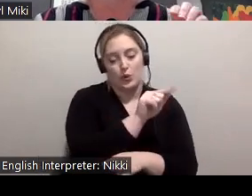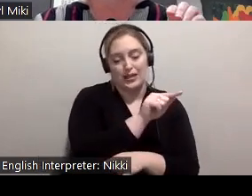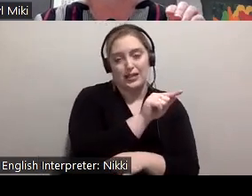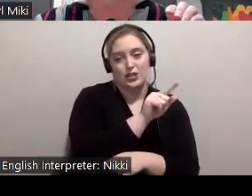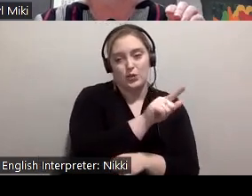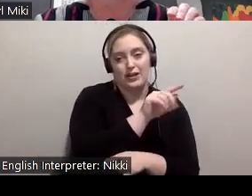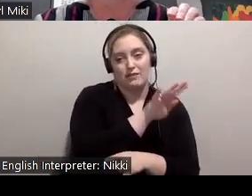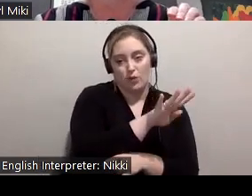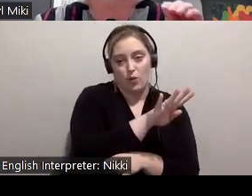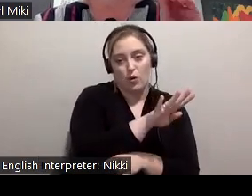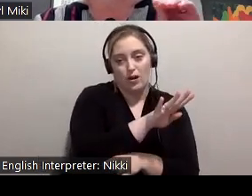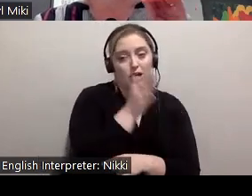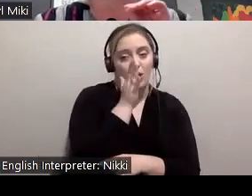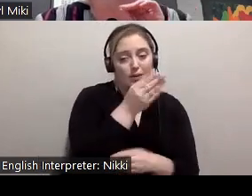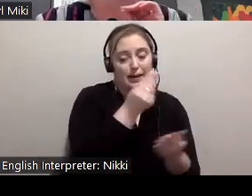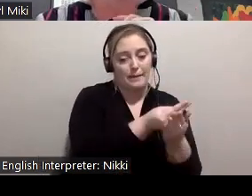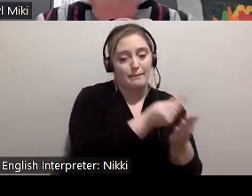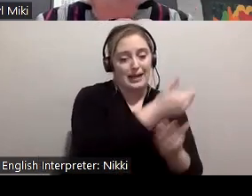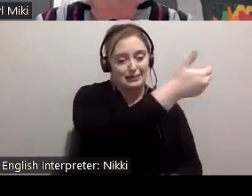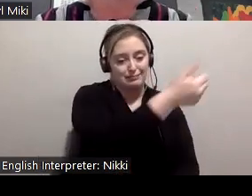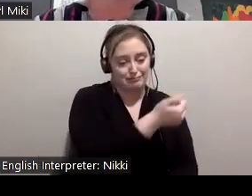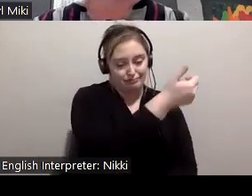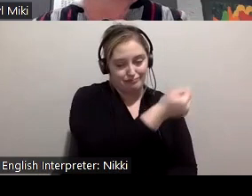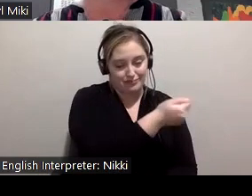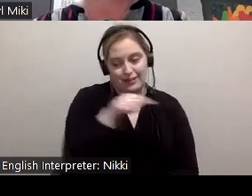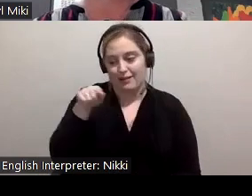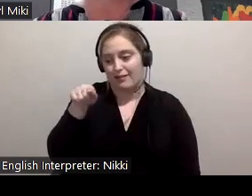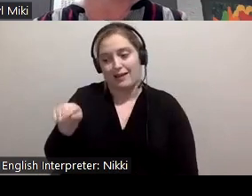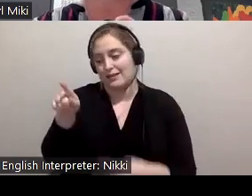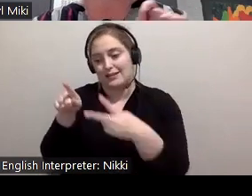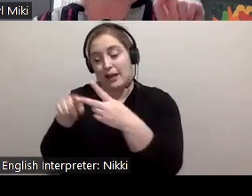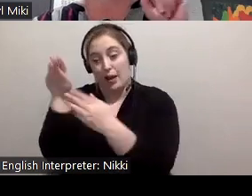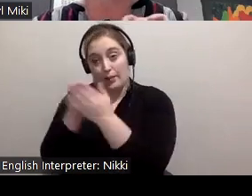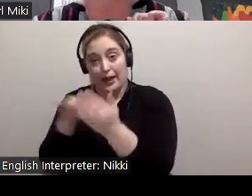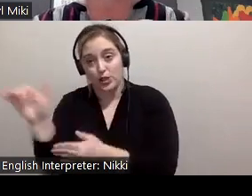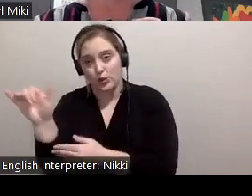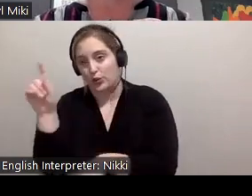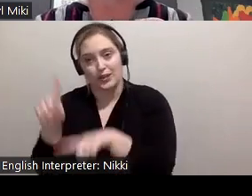which you're receiving that funding you would not be able to apply to artisan communities again for those same